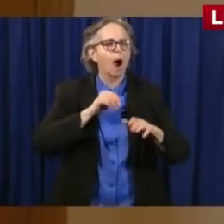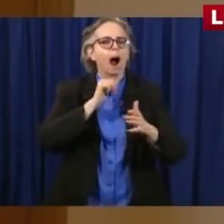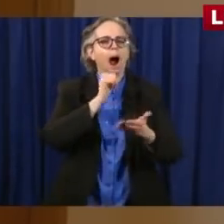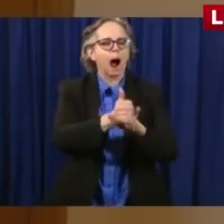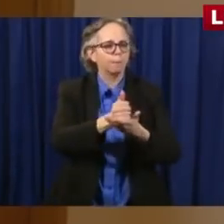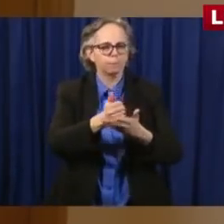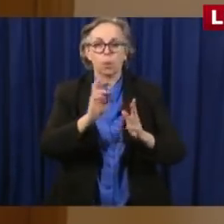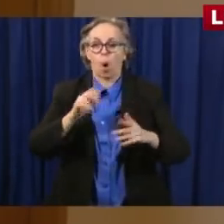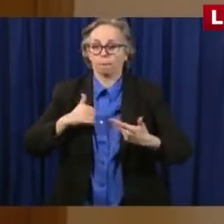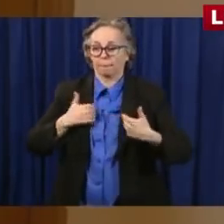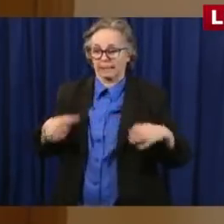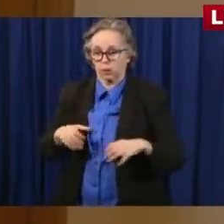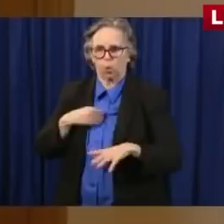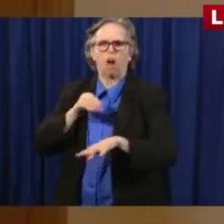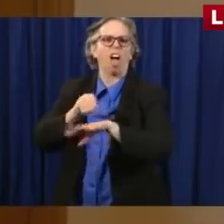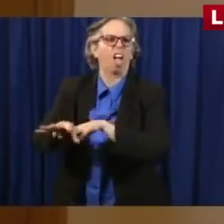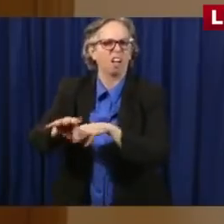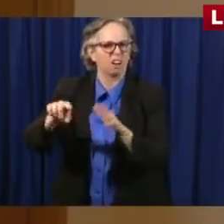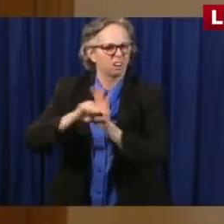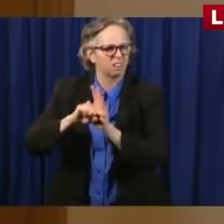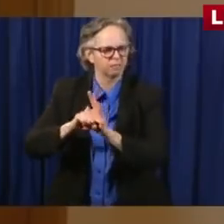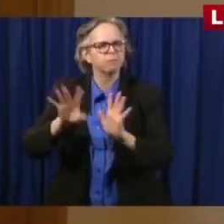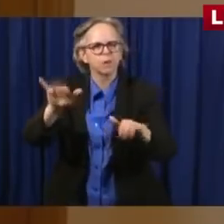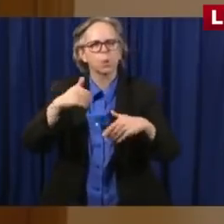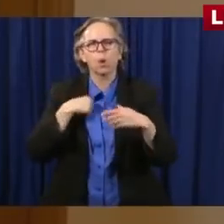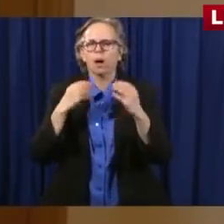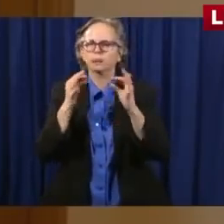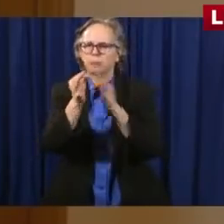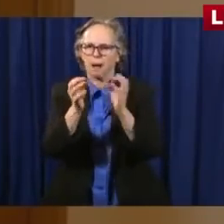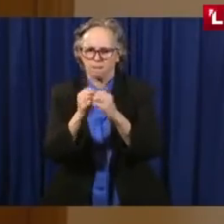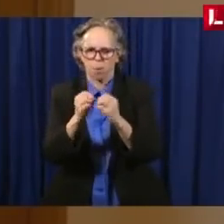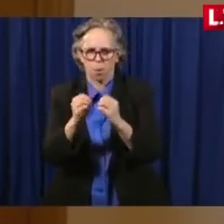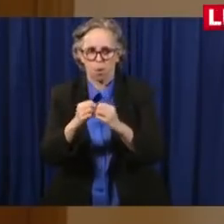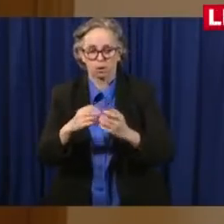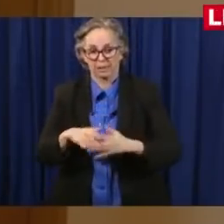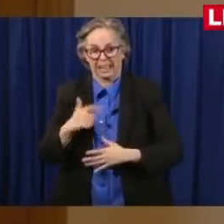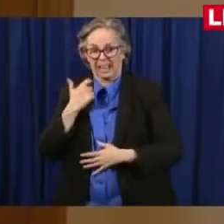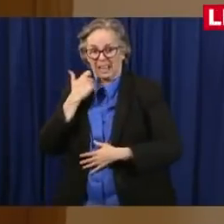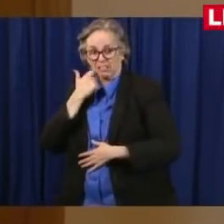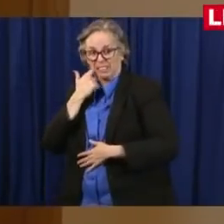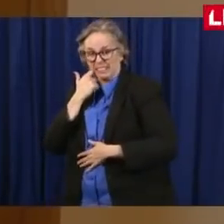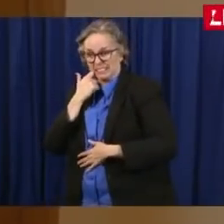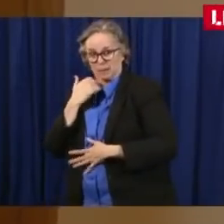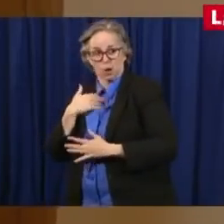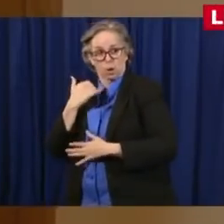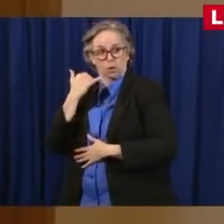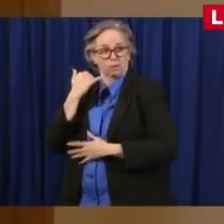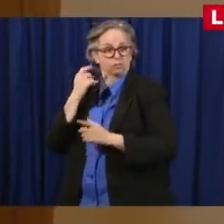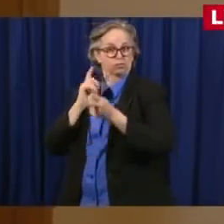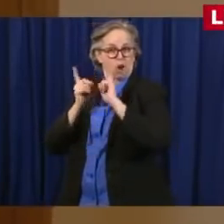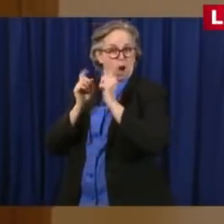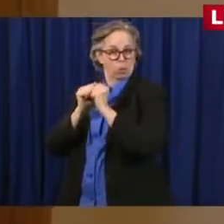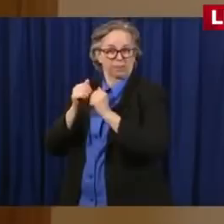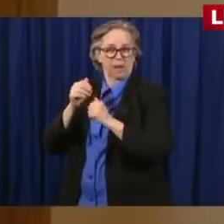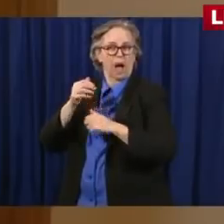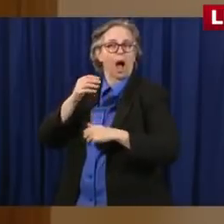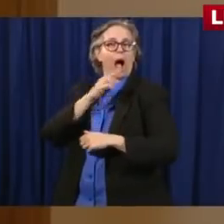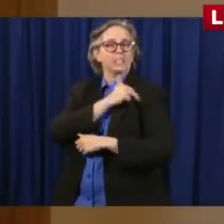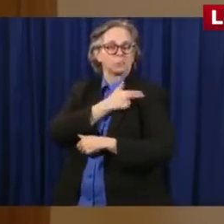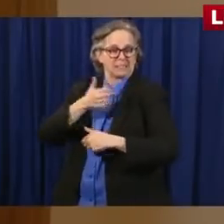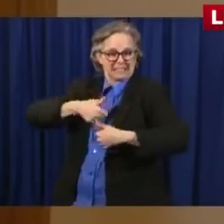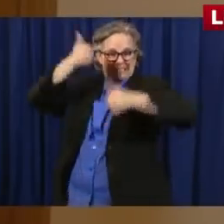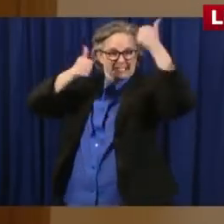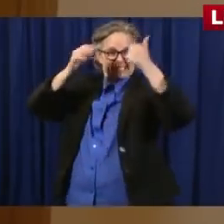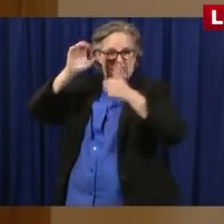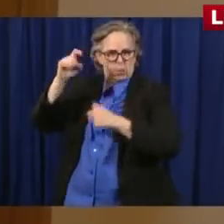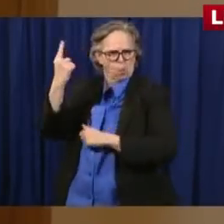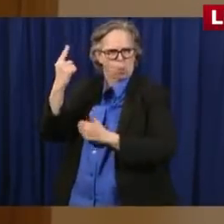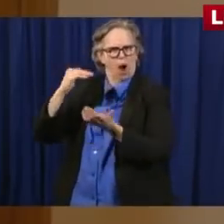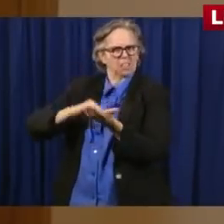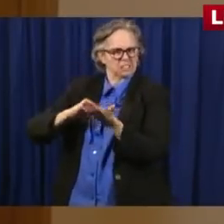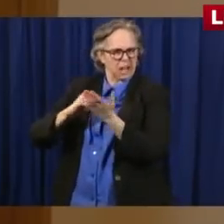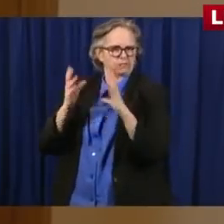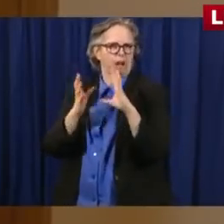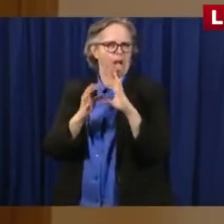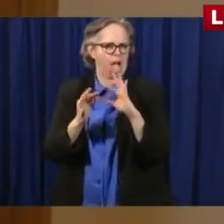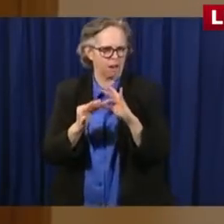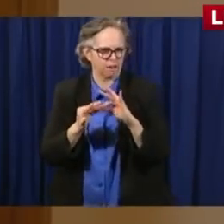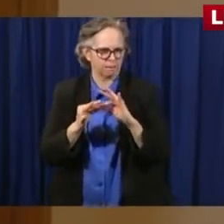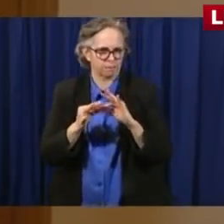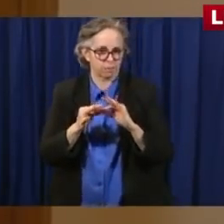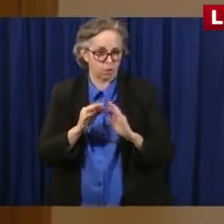WHAT WE DO ACROSS THE STATE AND COUNTRY -- WE WILL BE TALKING MORE AND MORE.